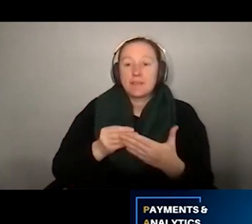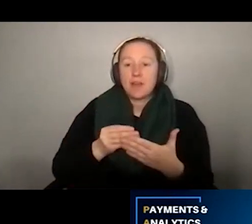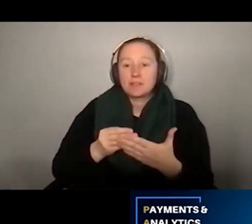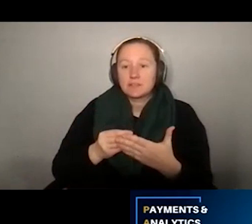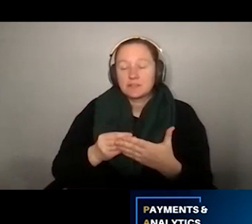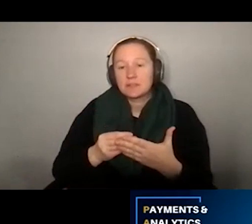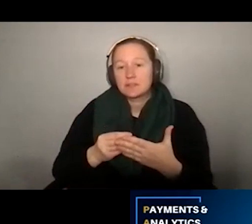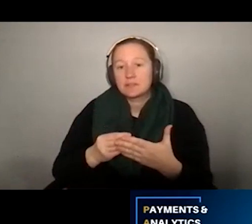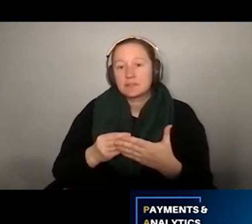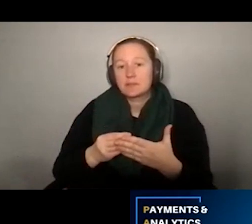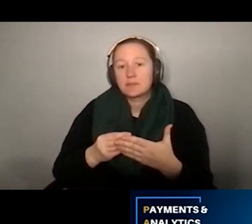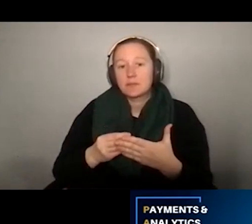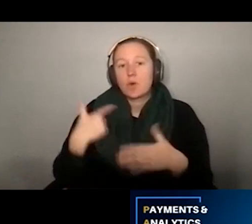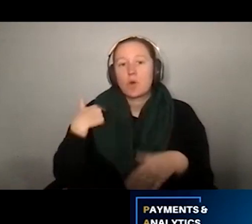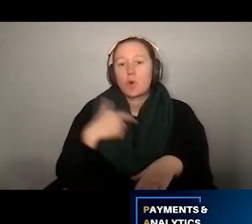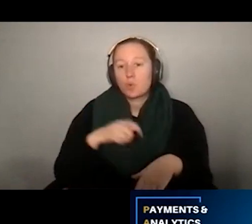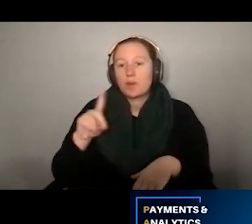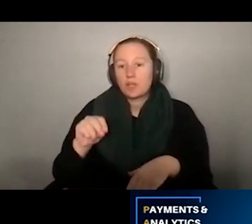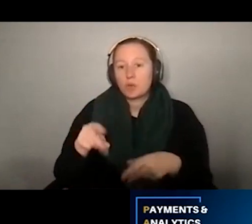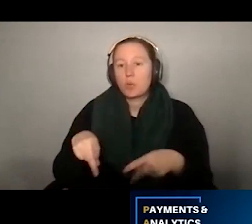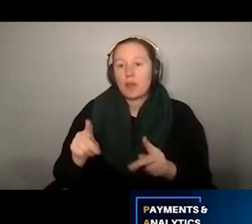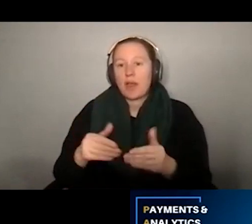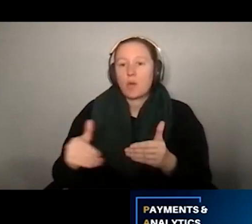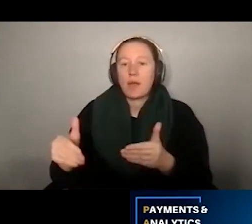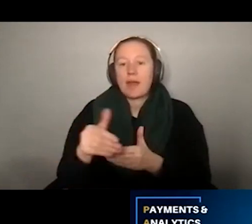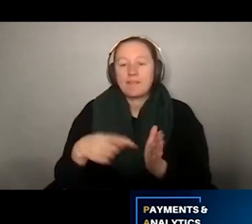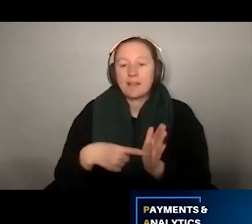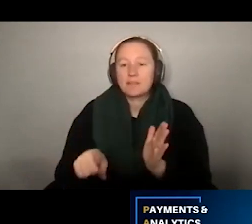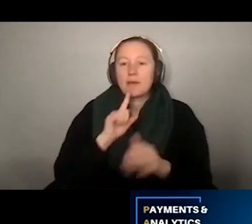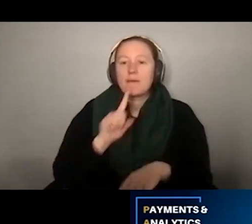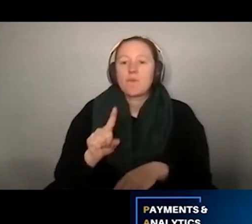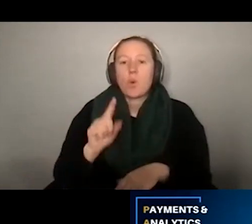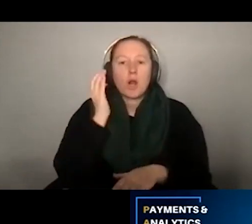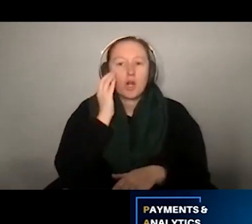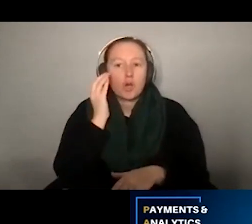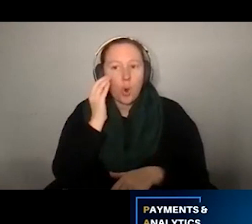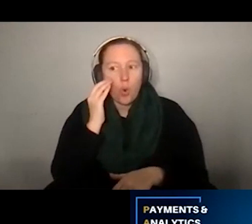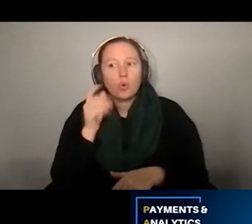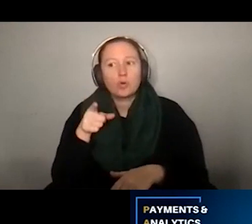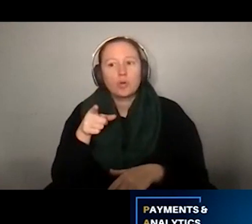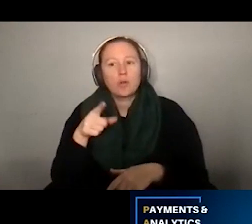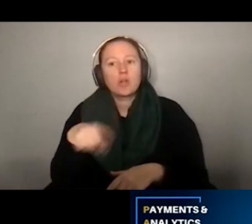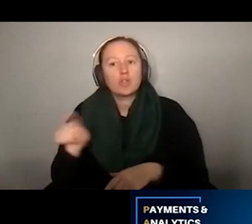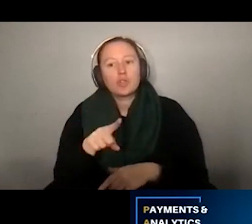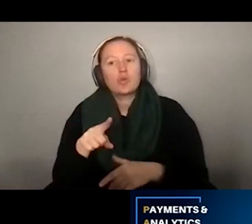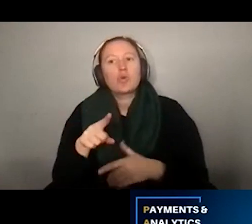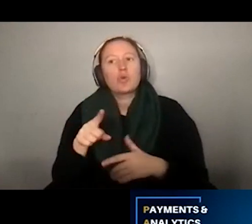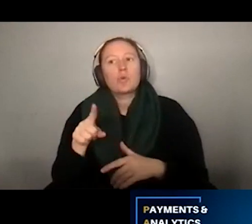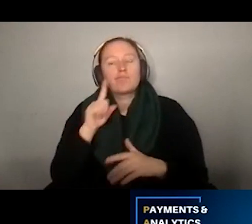we do allow advanced payments for known expenditures. Expenditures that you can